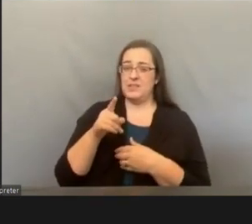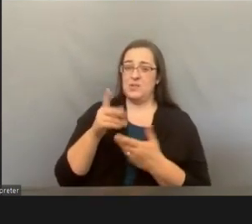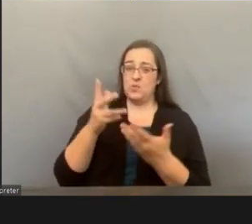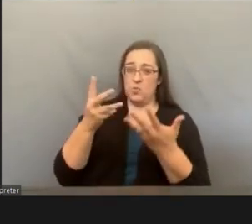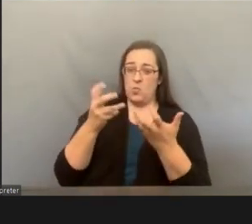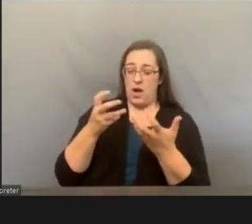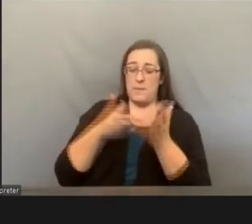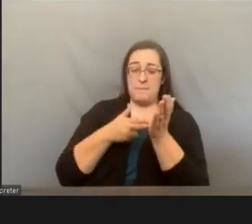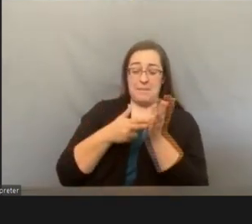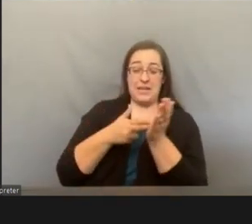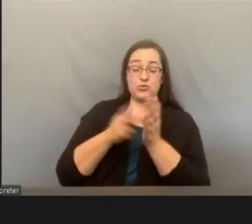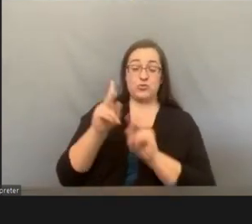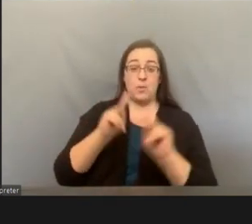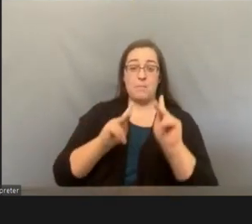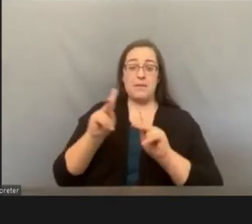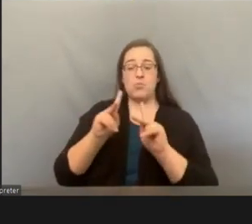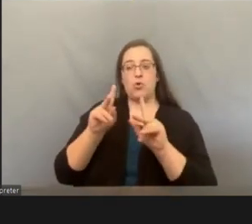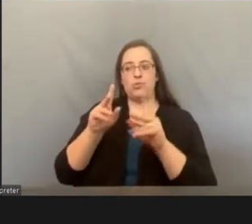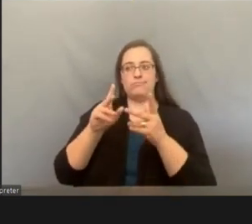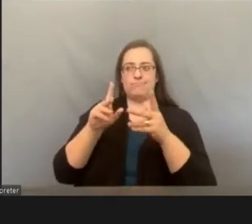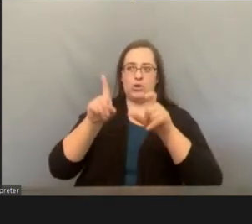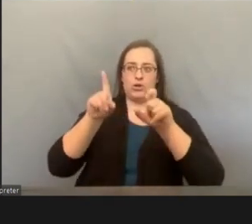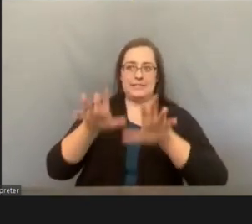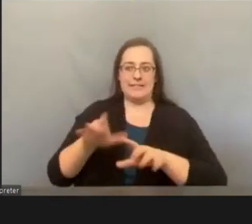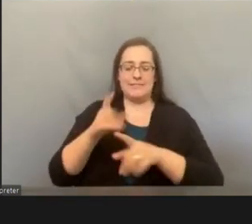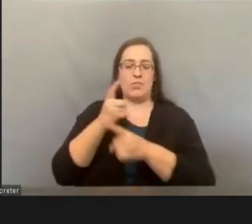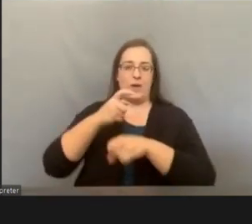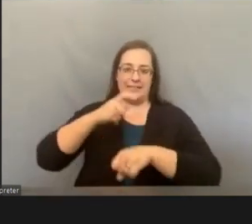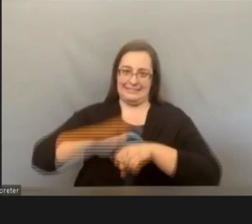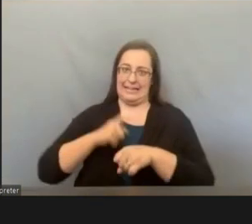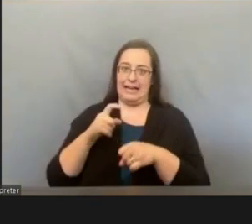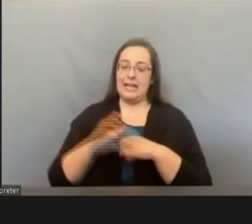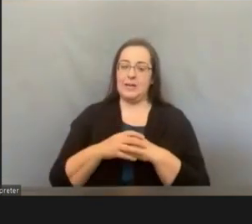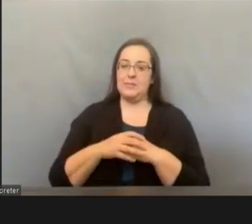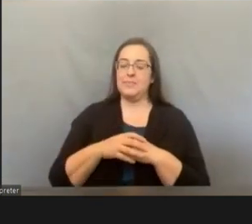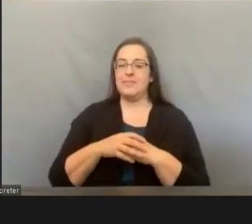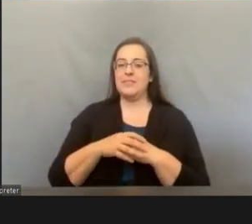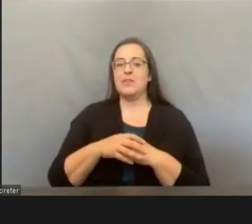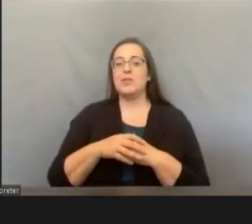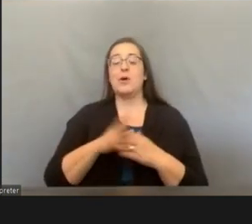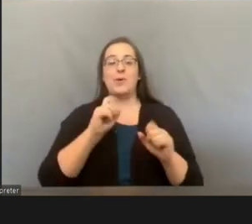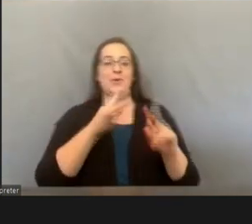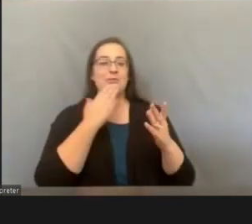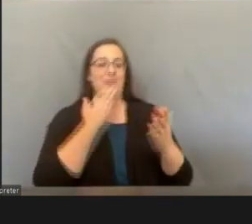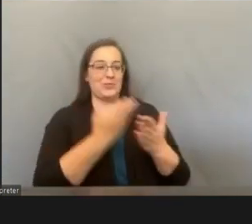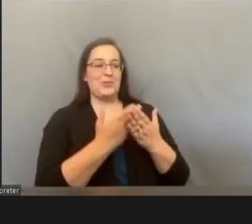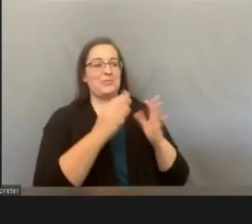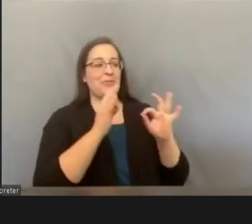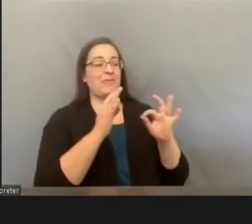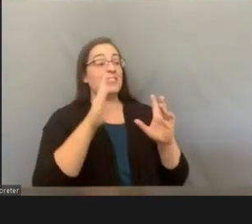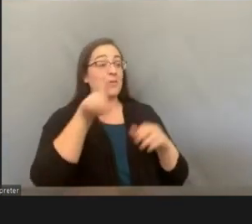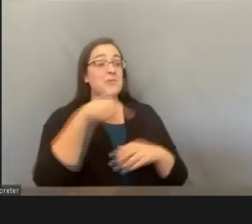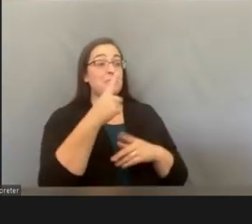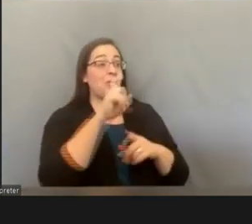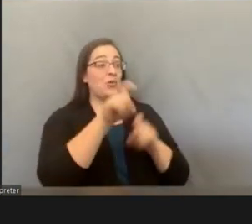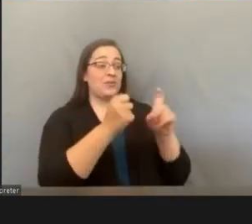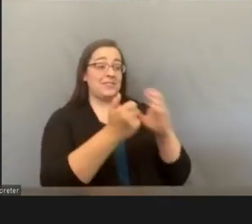AND SO SOMEONE NEEDS A TEST, THERE'S LOTS OF WAYS TO WORK THROUGH THAT TESTING CRITERIA. WE WANT TO MAKE SURE PEOPLE ARE